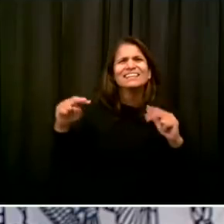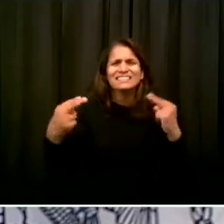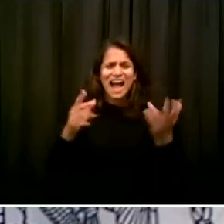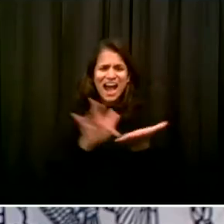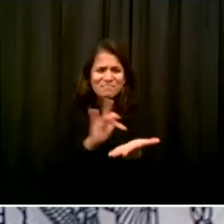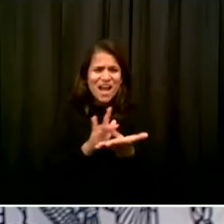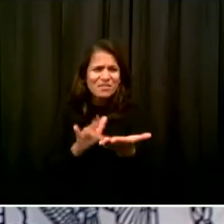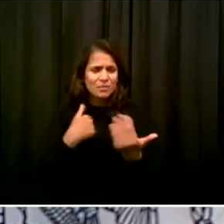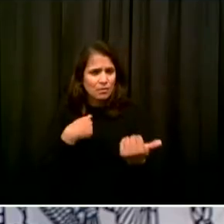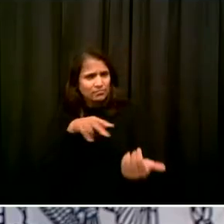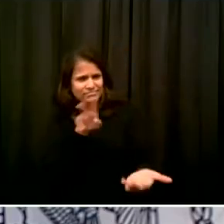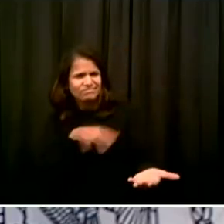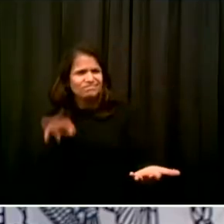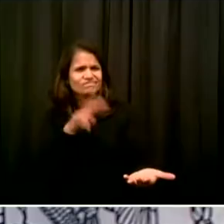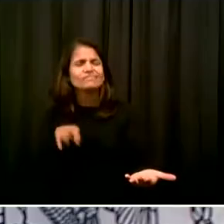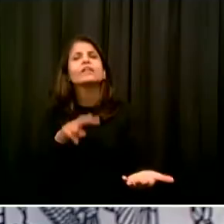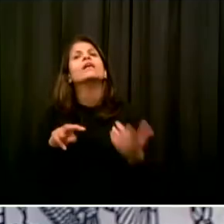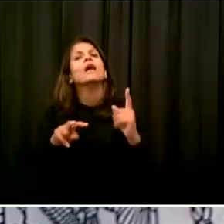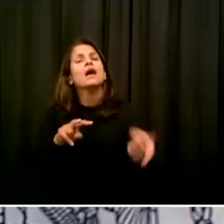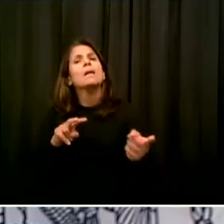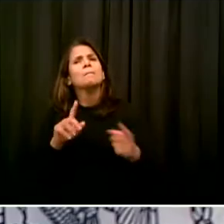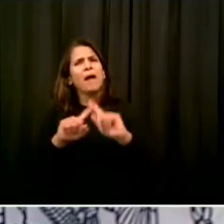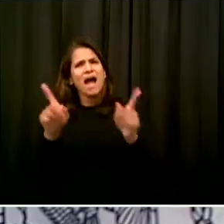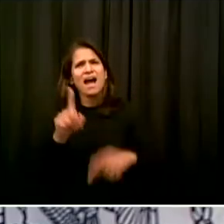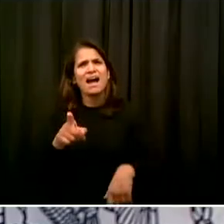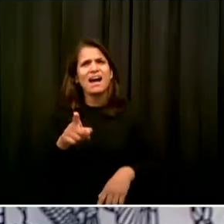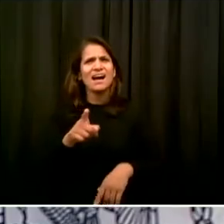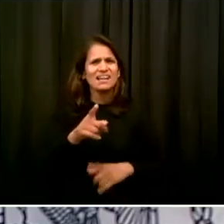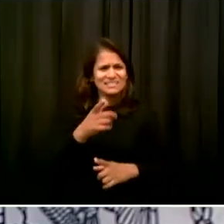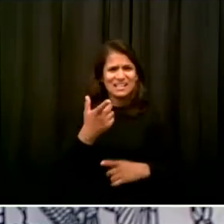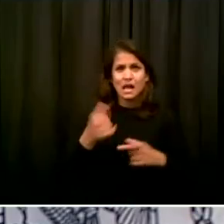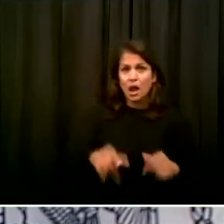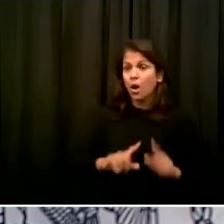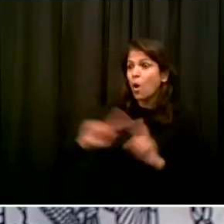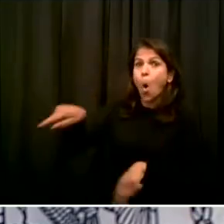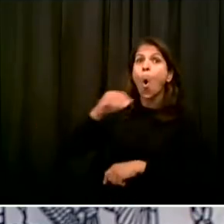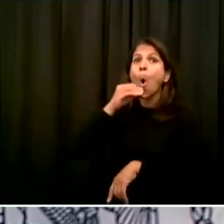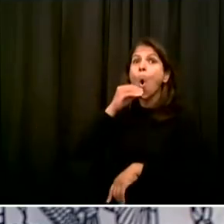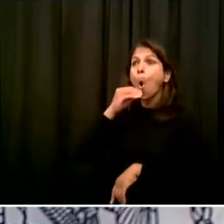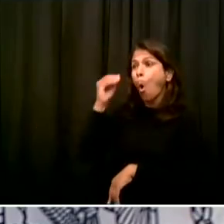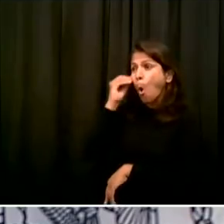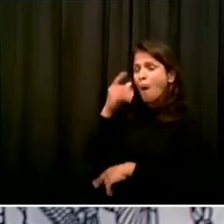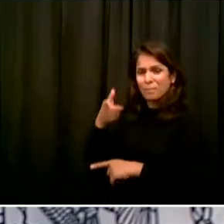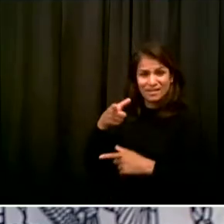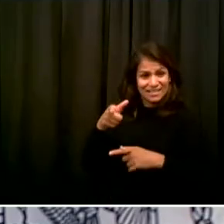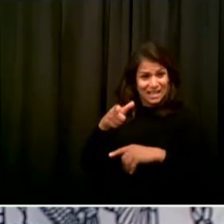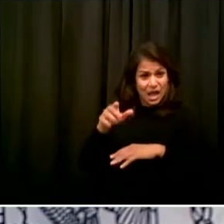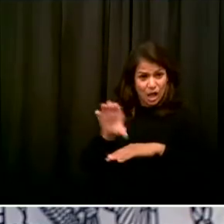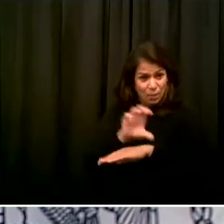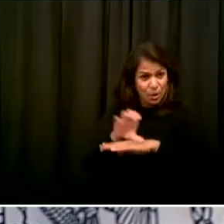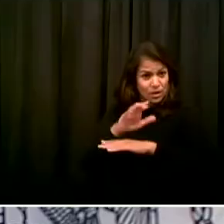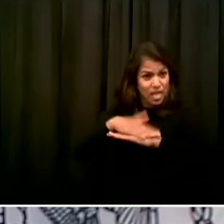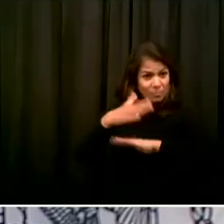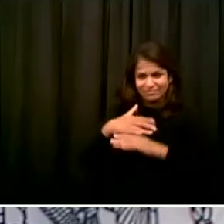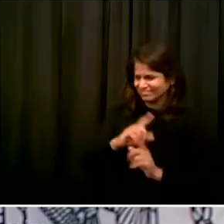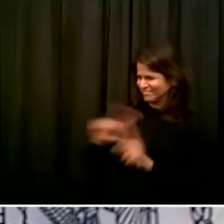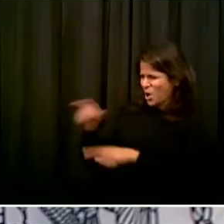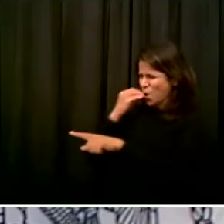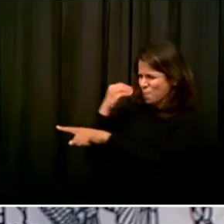USING LAPTOPS FOLLOWING THE SAME CLASS S ASUDTTSEN EARI DONGA T HOME.